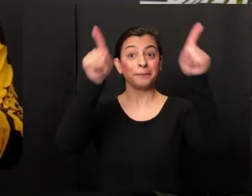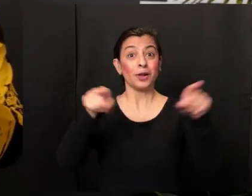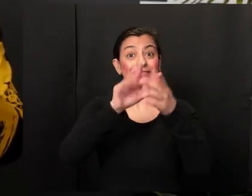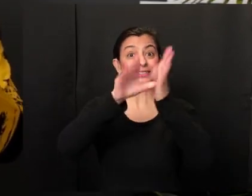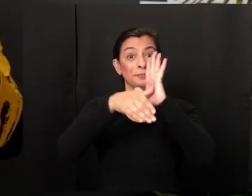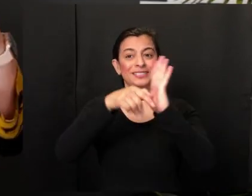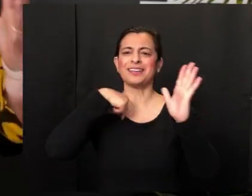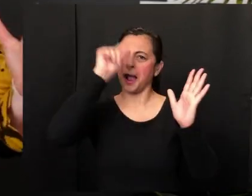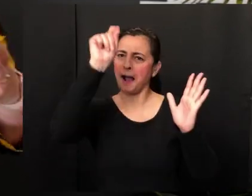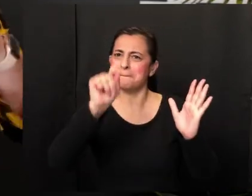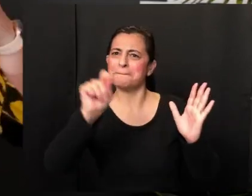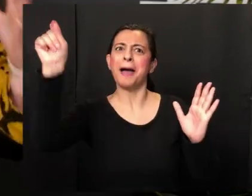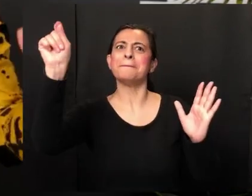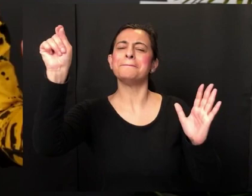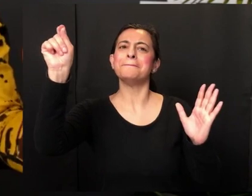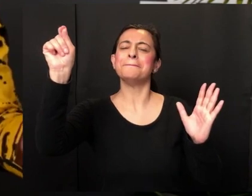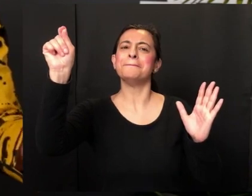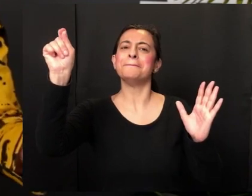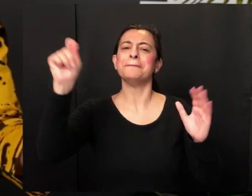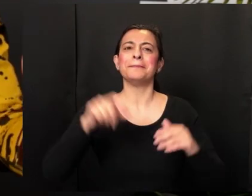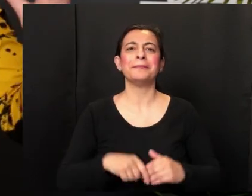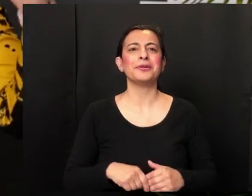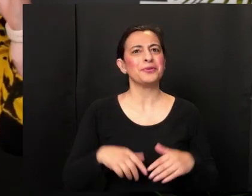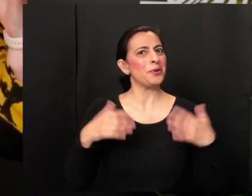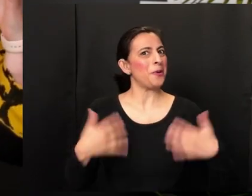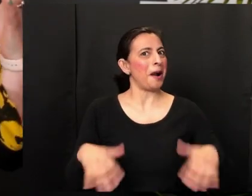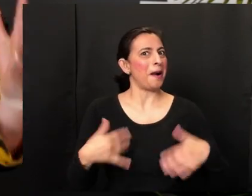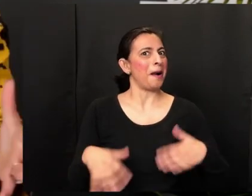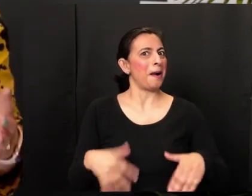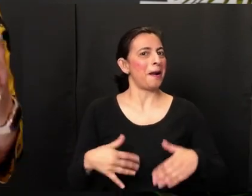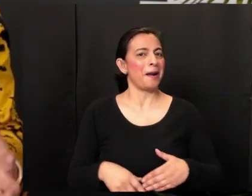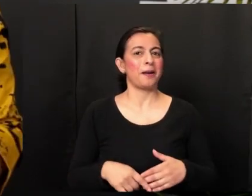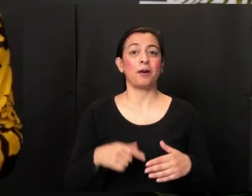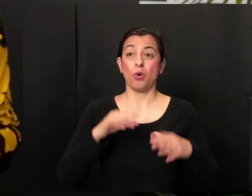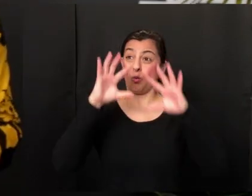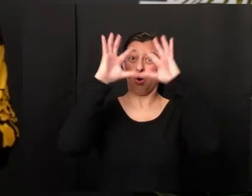opened up my world to the endless possibility of accessibility,